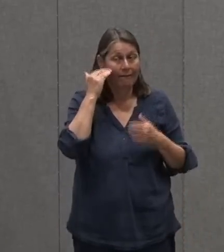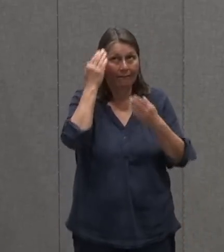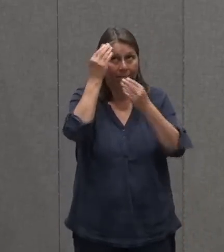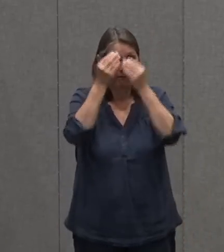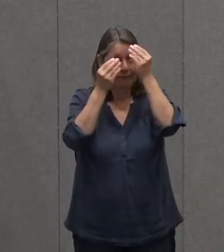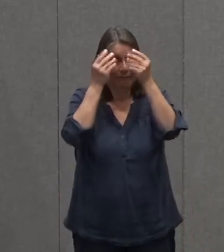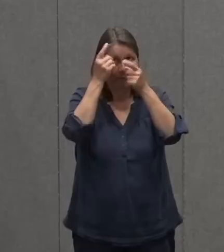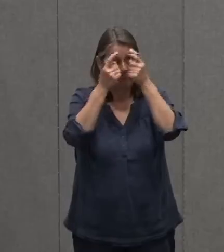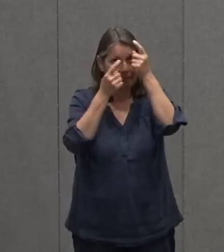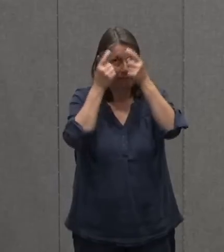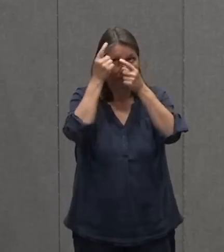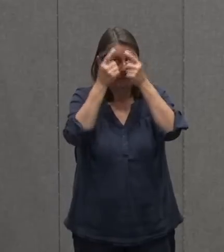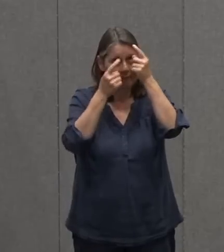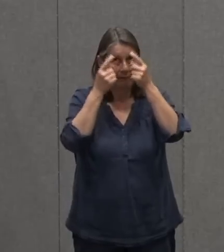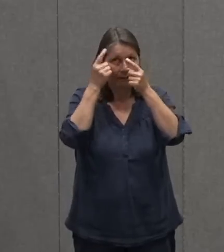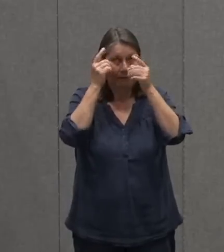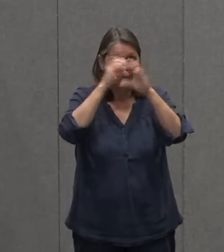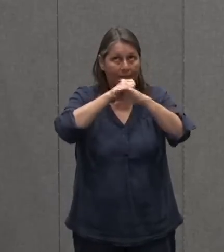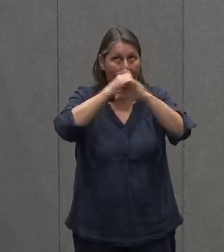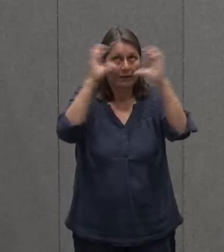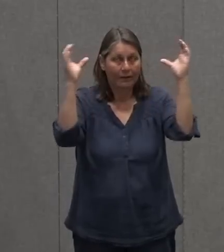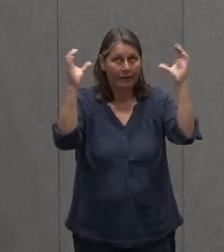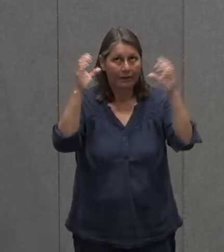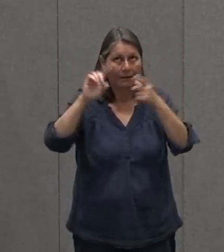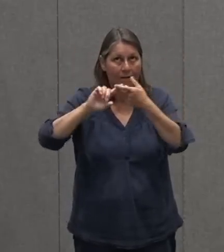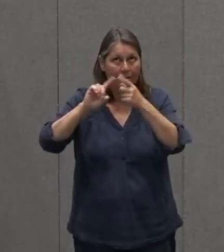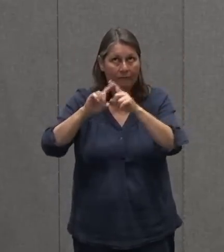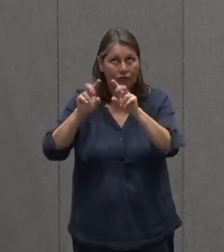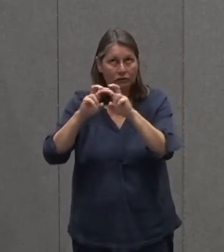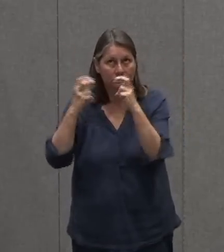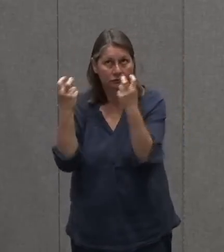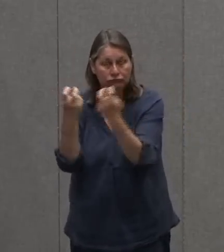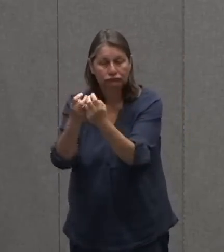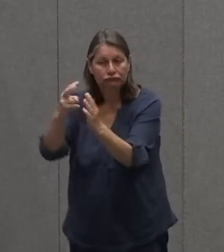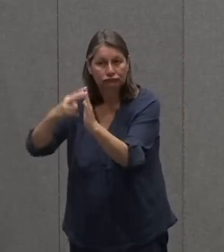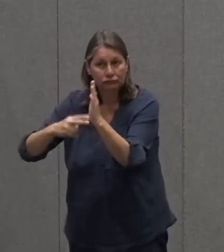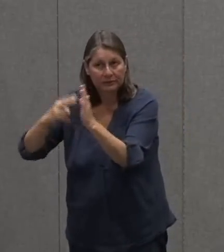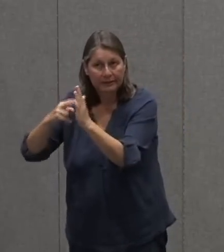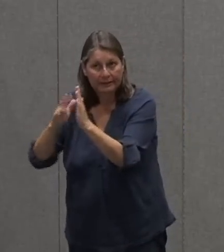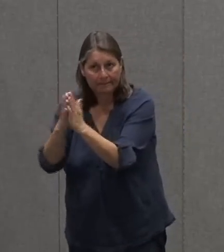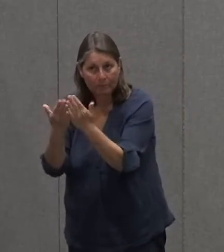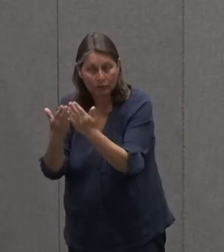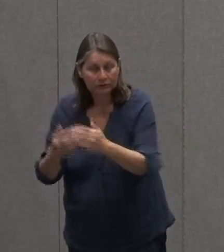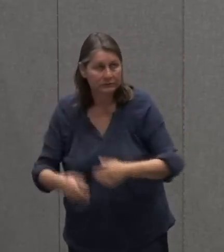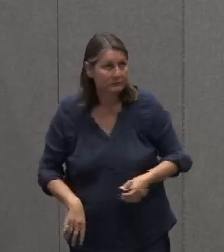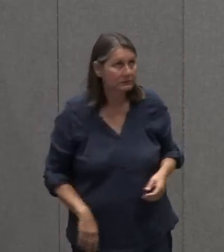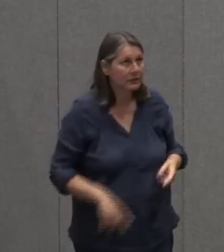You have friends reading books, you have friends playing board games and right now there's more friends